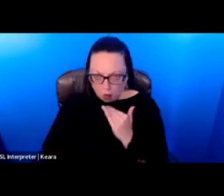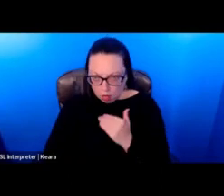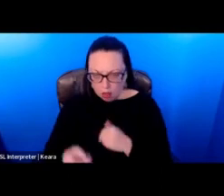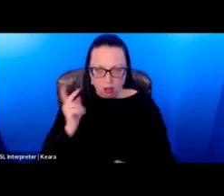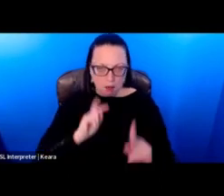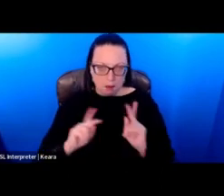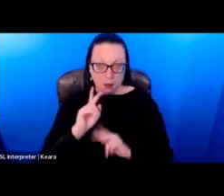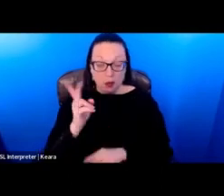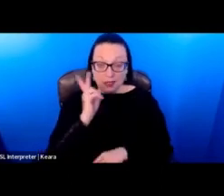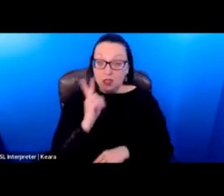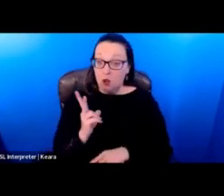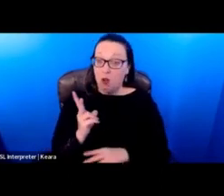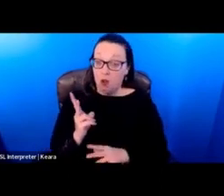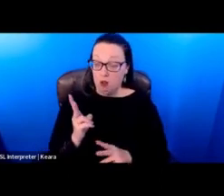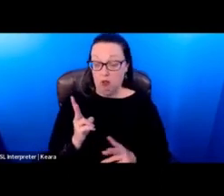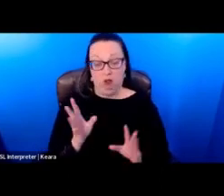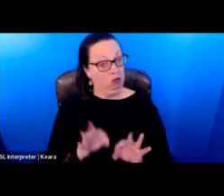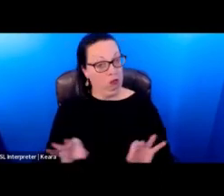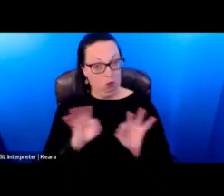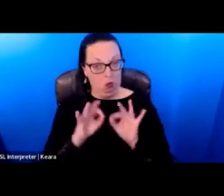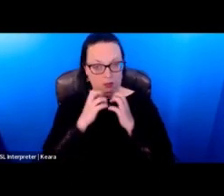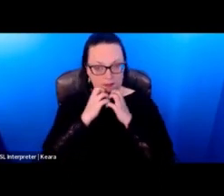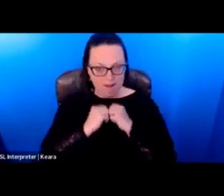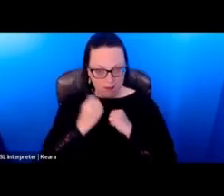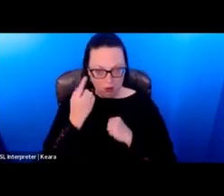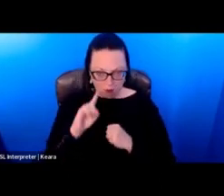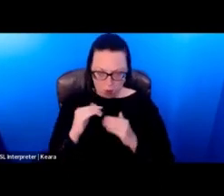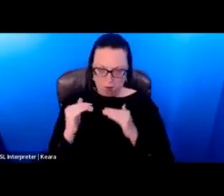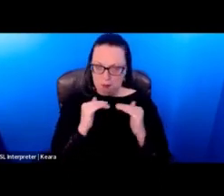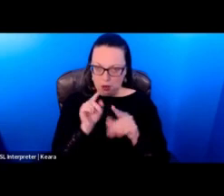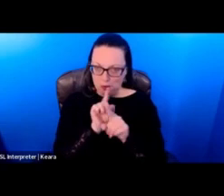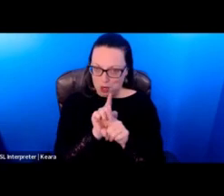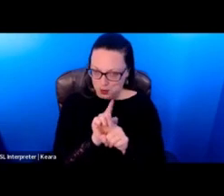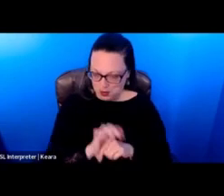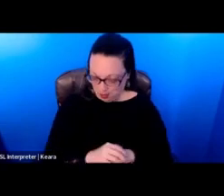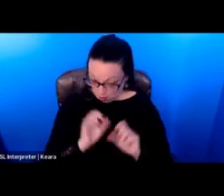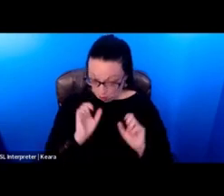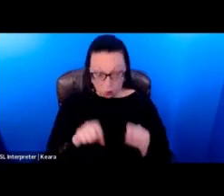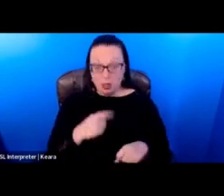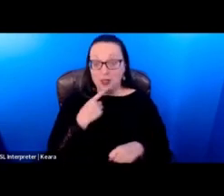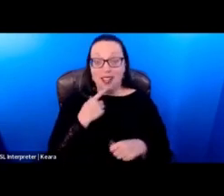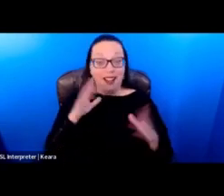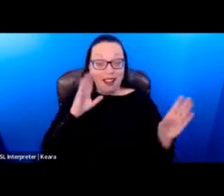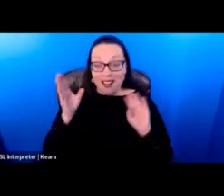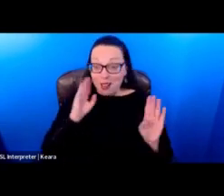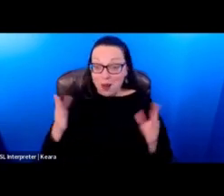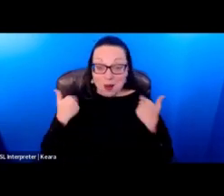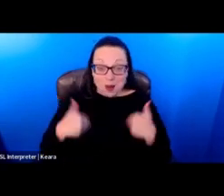saw the value of, of peer mentors because, you know, we could we can say all we want to do here we are where peer mentors, well, where are we